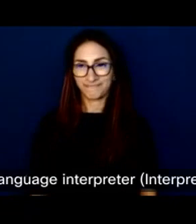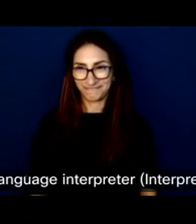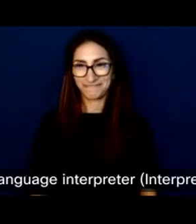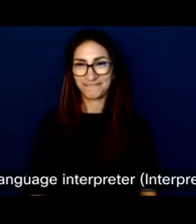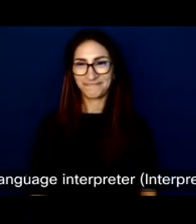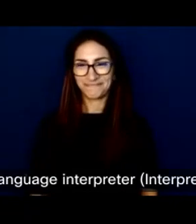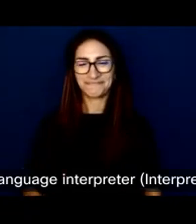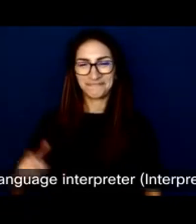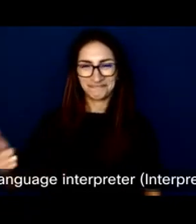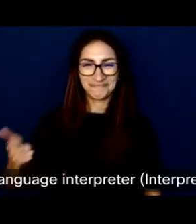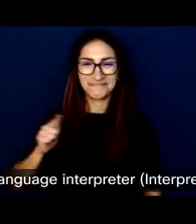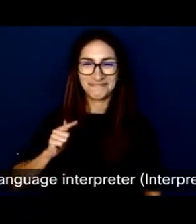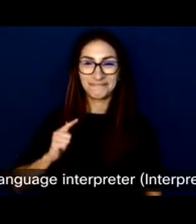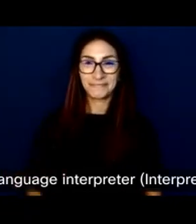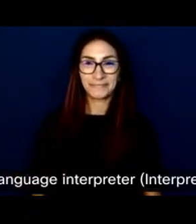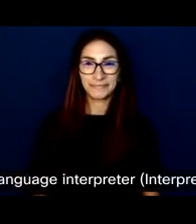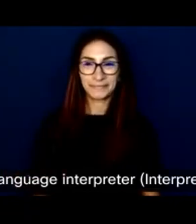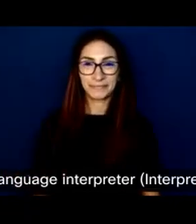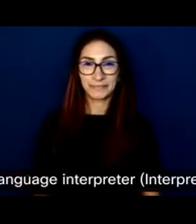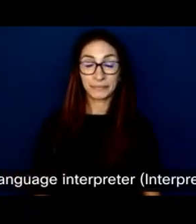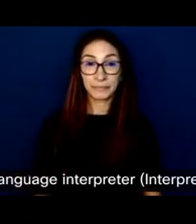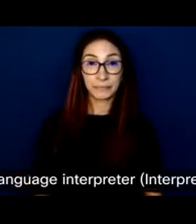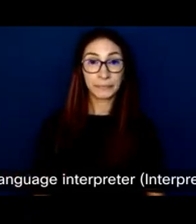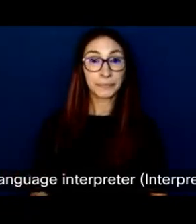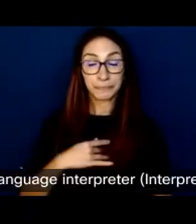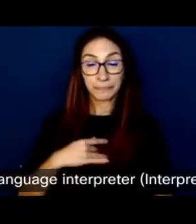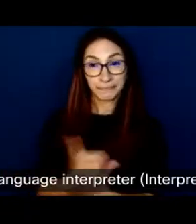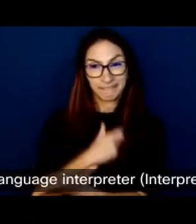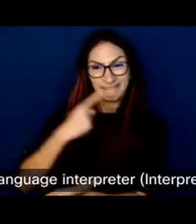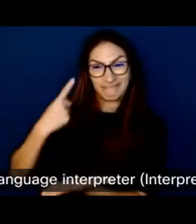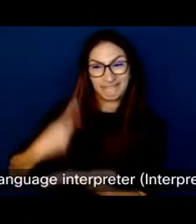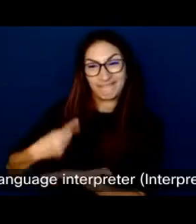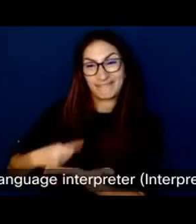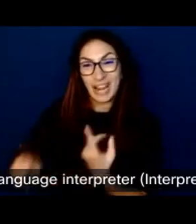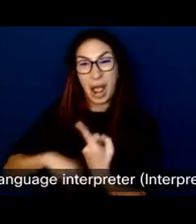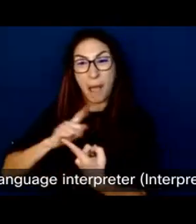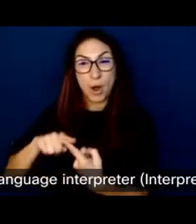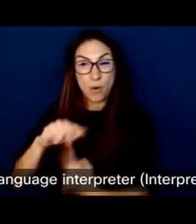blood pressure, high blood pressure being a silent killer. I'm here to tell you that isolation is the other silent